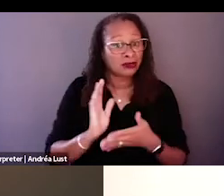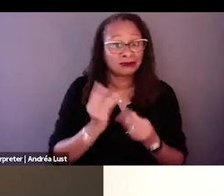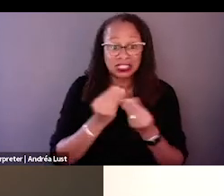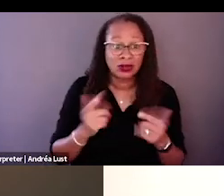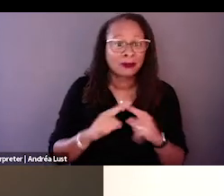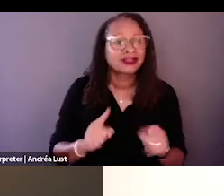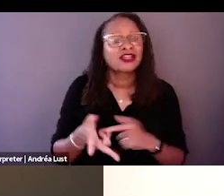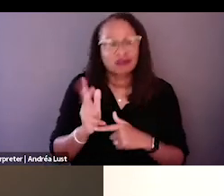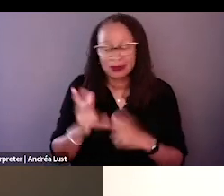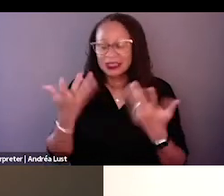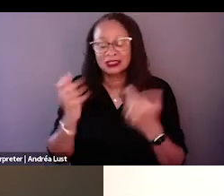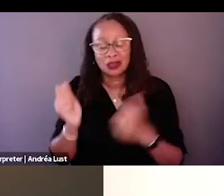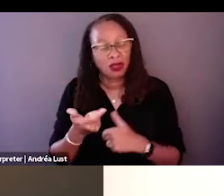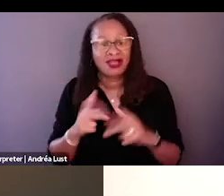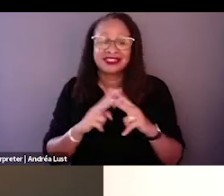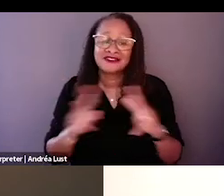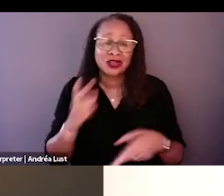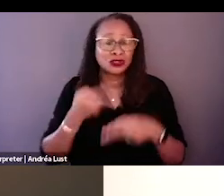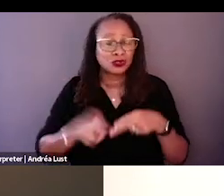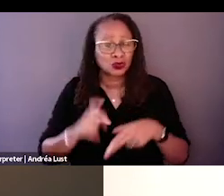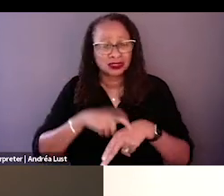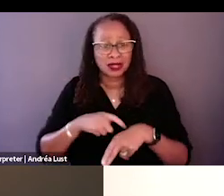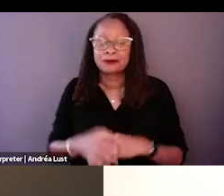let the material breathe on the screen.